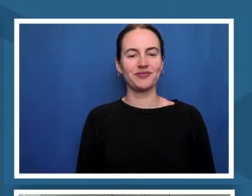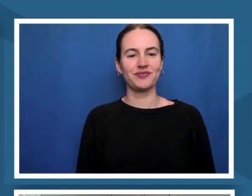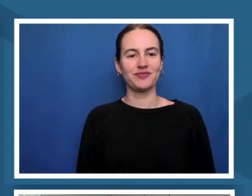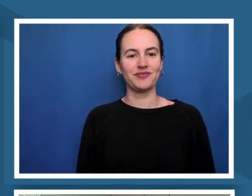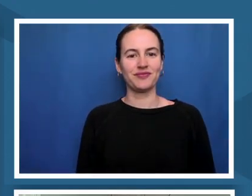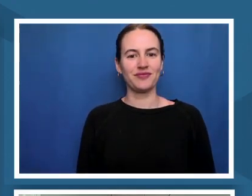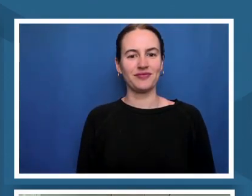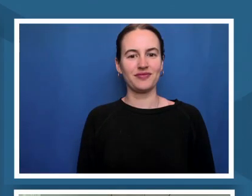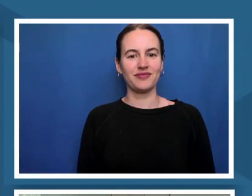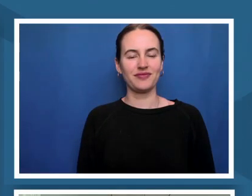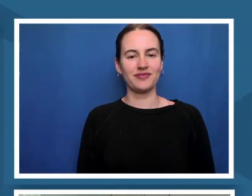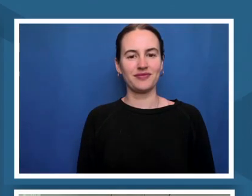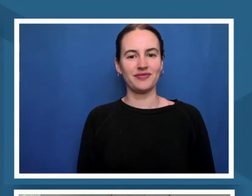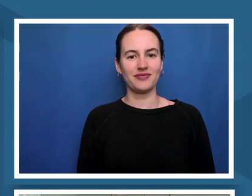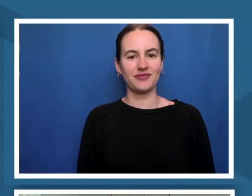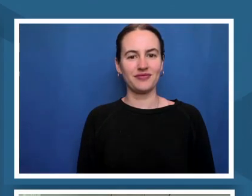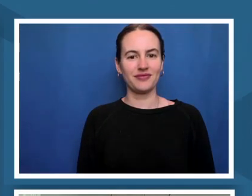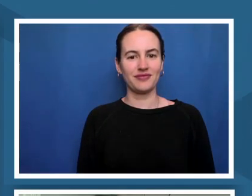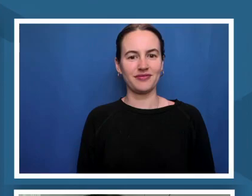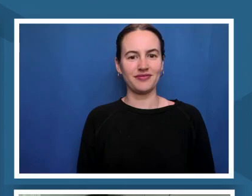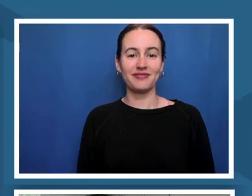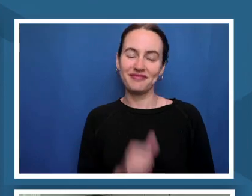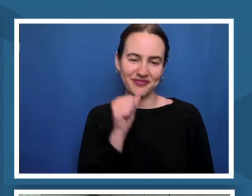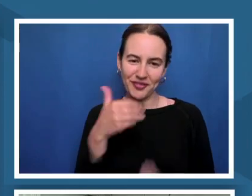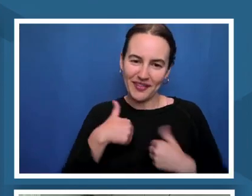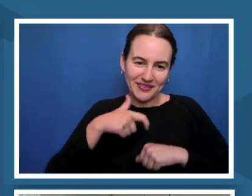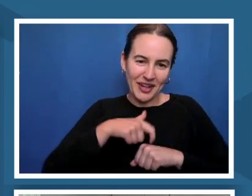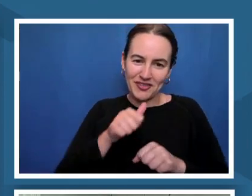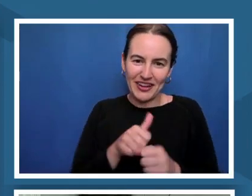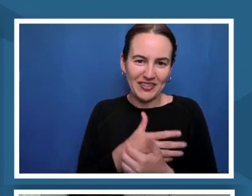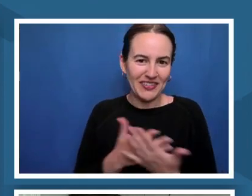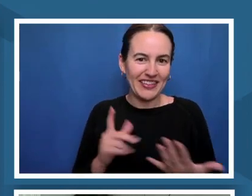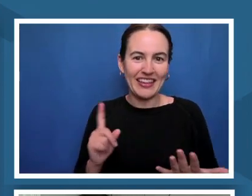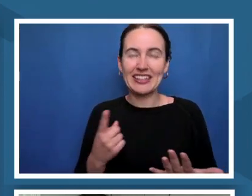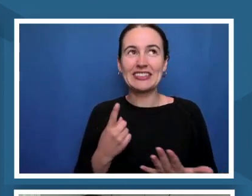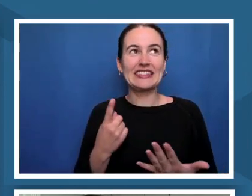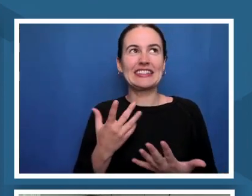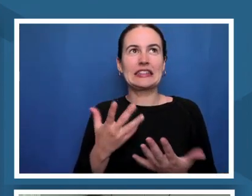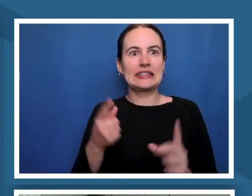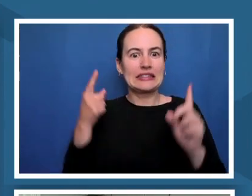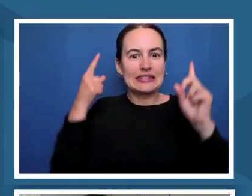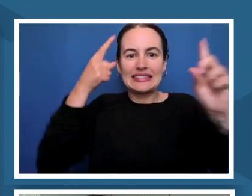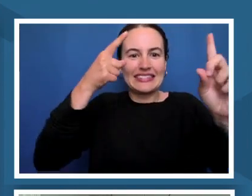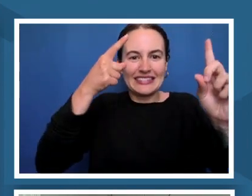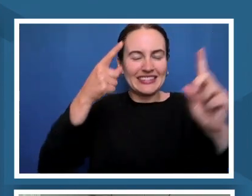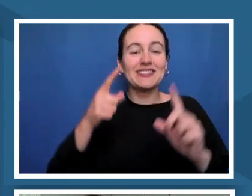we are not going to have time enough for all of this we were just so aspirational